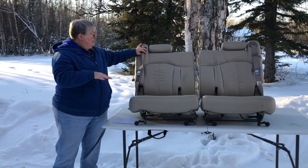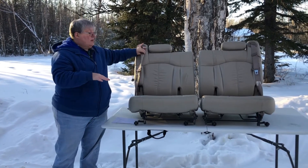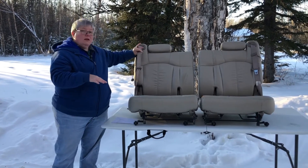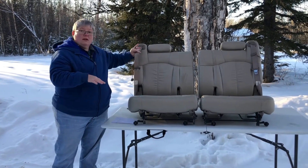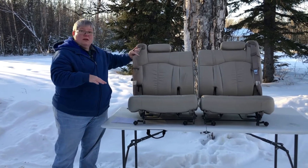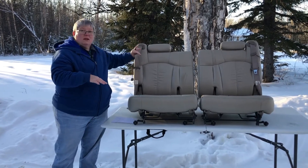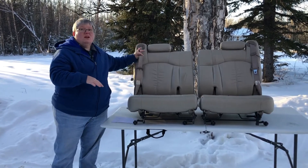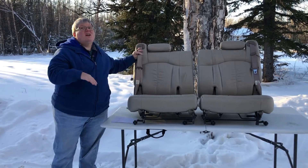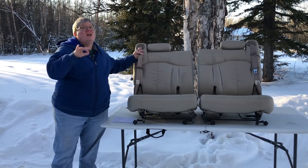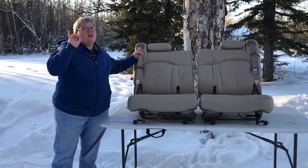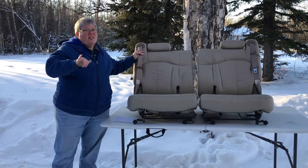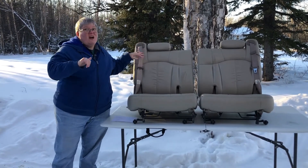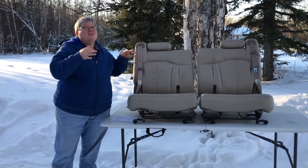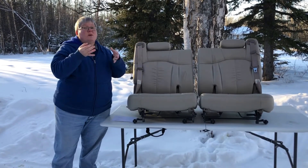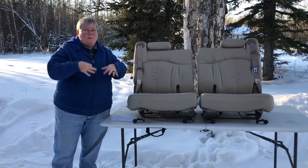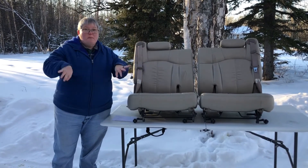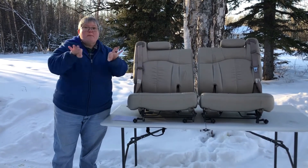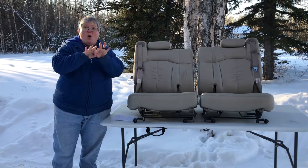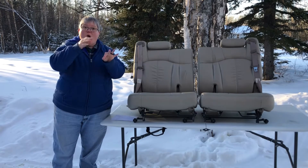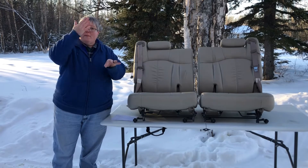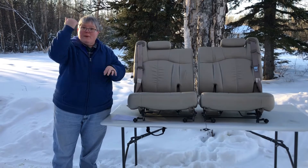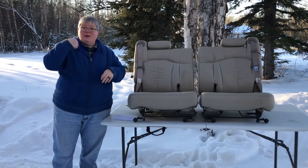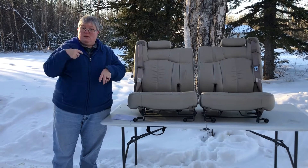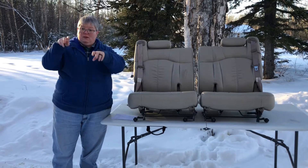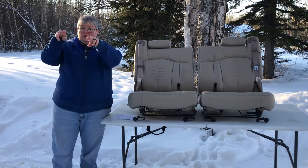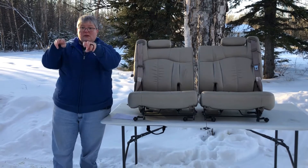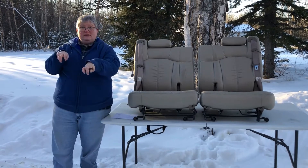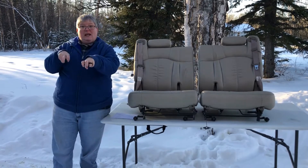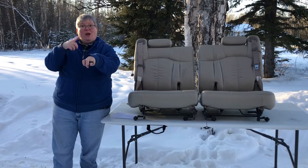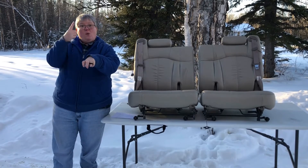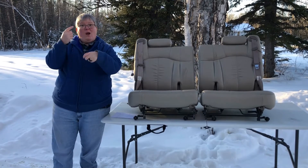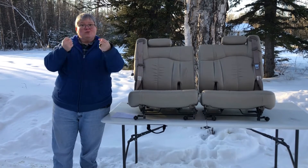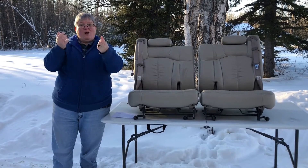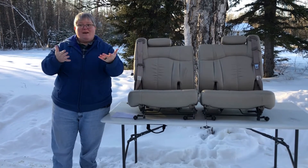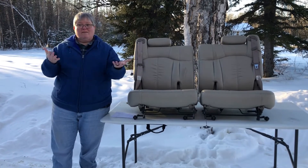seat belts and that's really important. Because where I sit at the driver's seat...